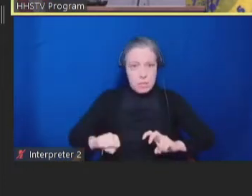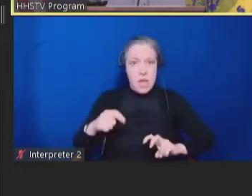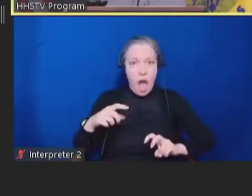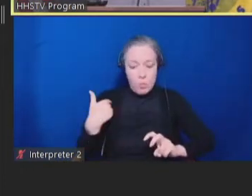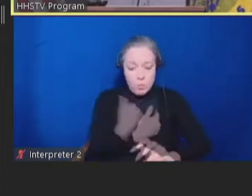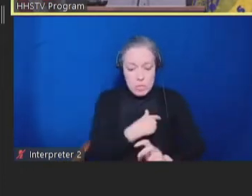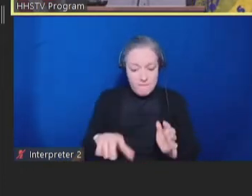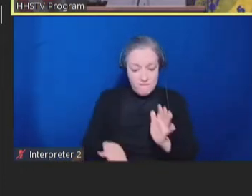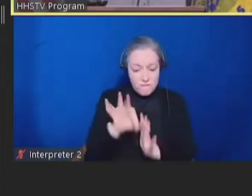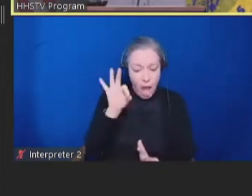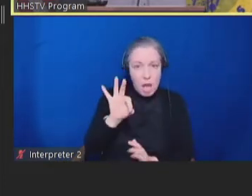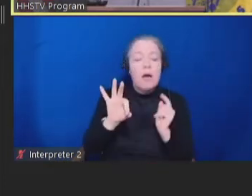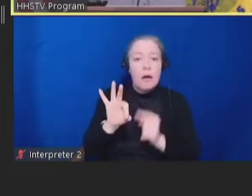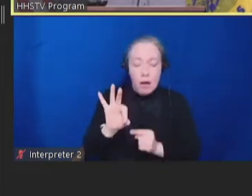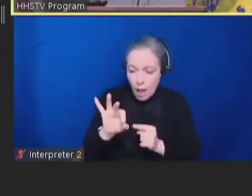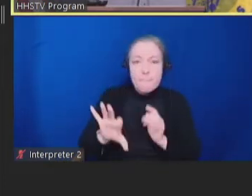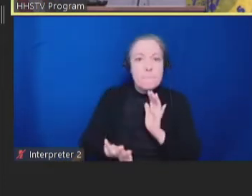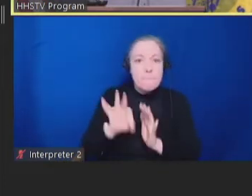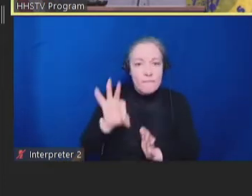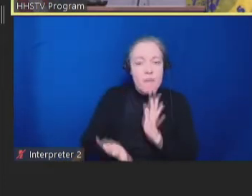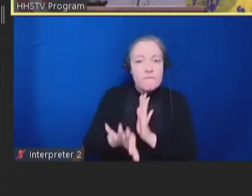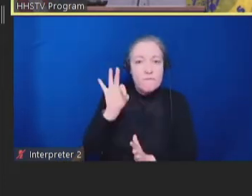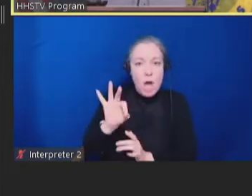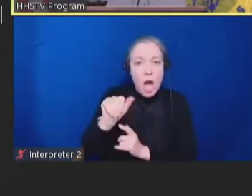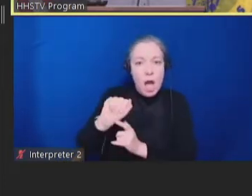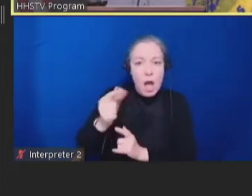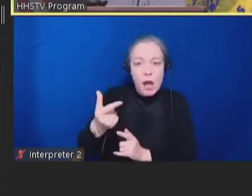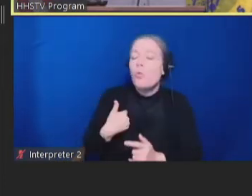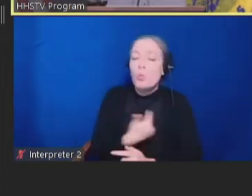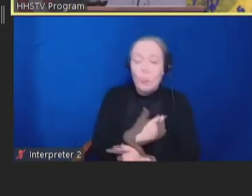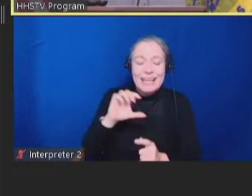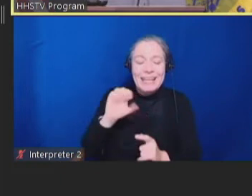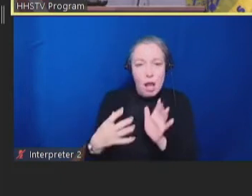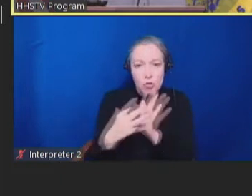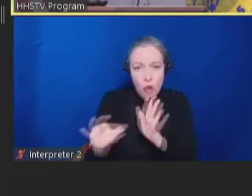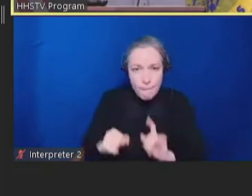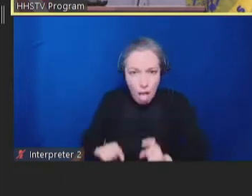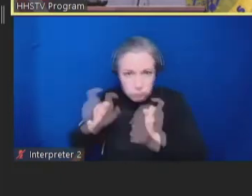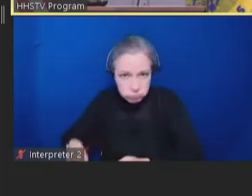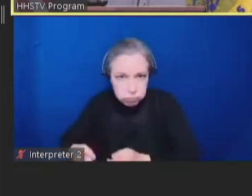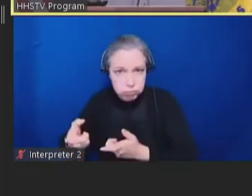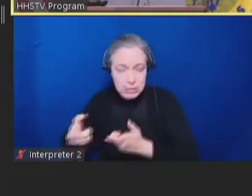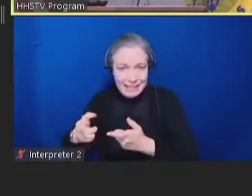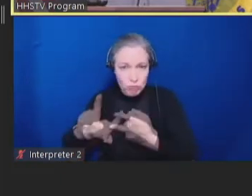cancer patients in an effort to essentially phenocopy this long-term survivor state. So,